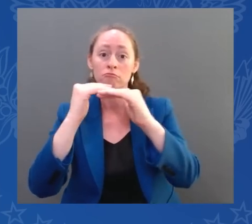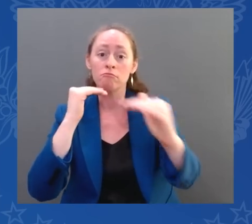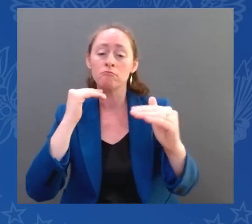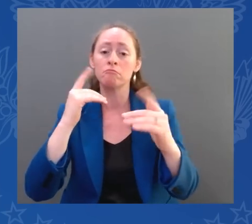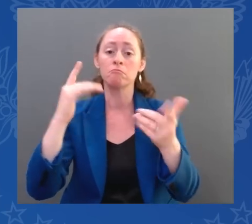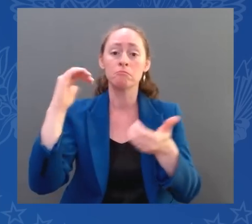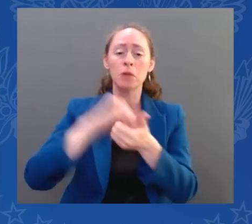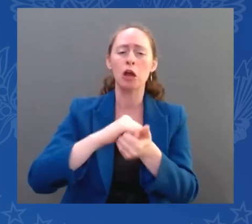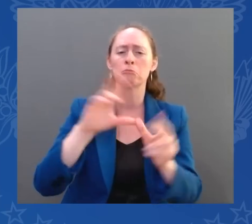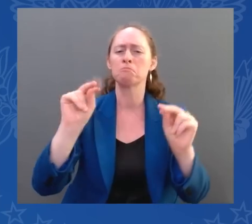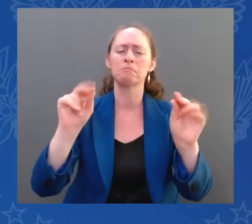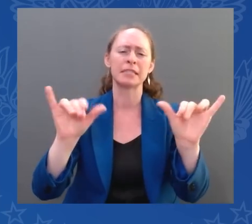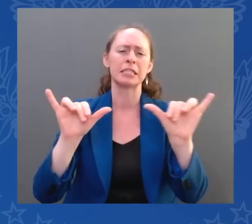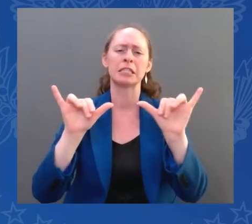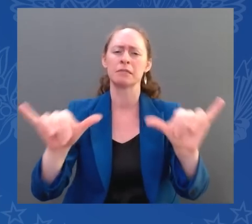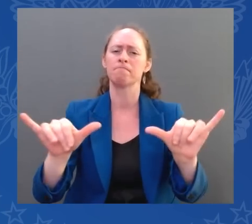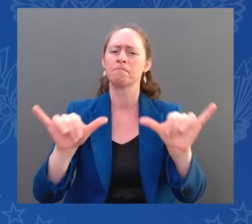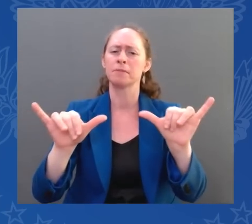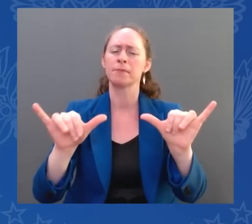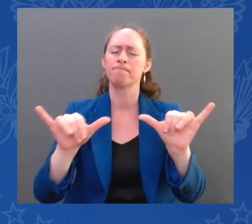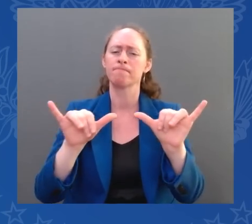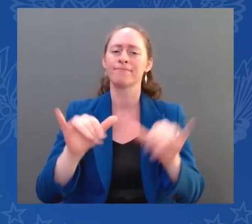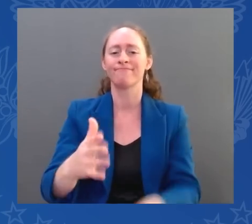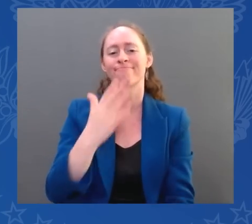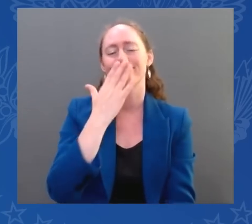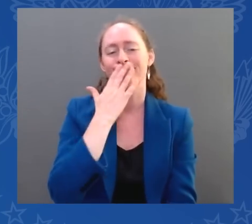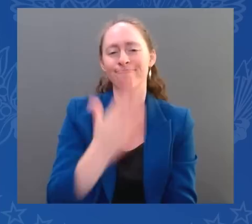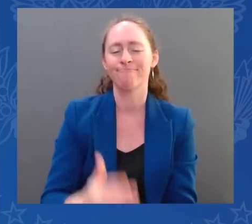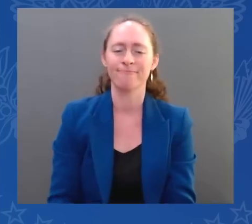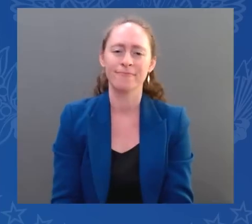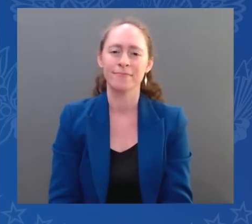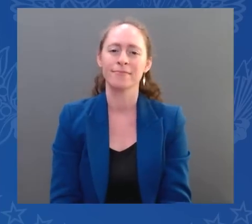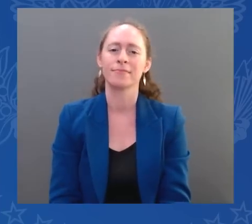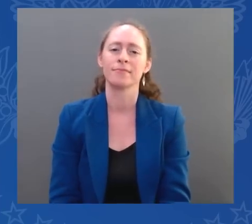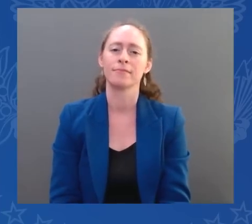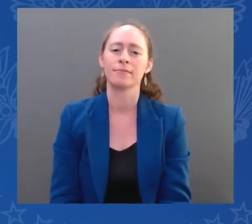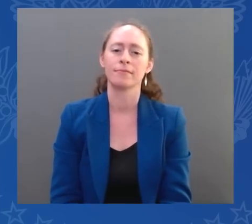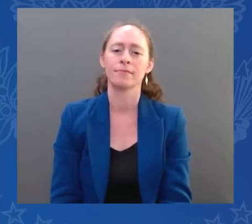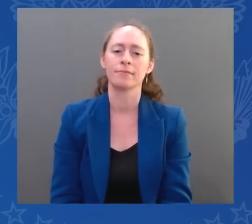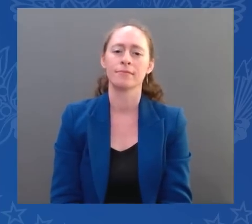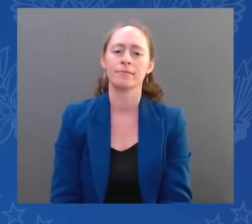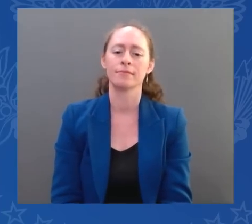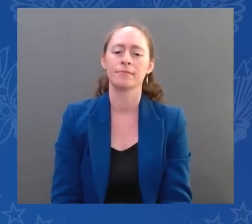The Press: The one on tariffs as well, sir. Can you just give us your thoughts on China ta- lifting China tariffs? The President: I haven't made that decision.